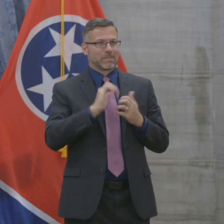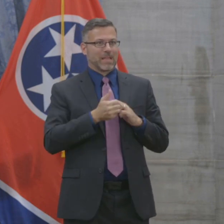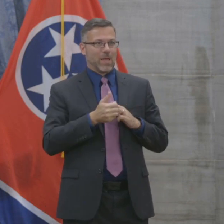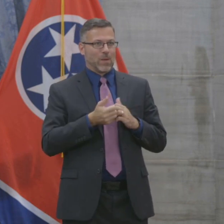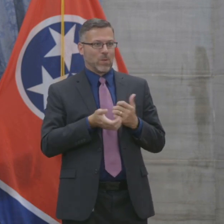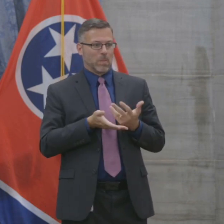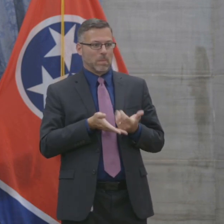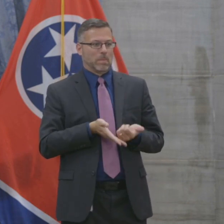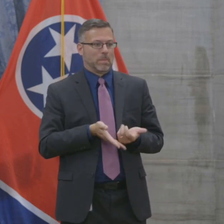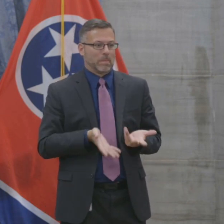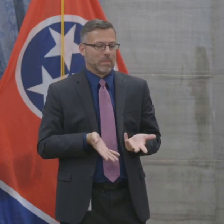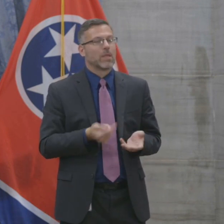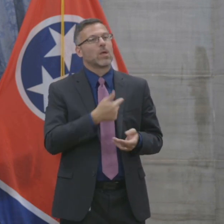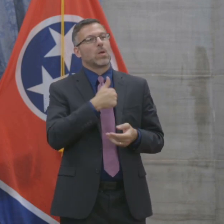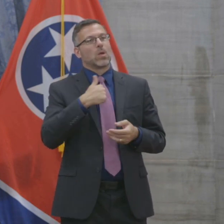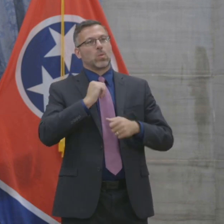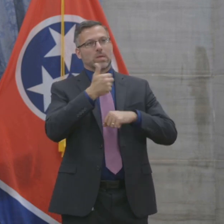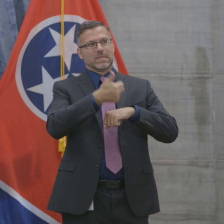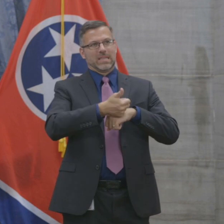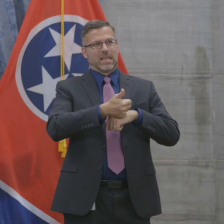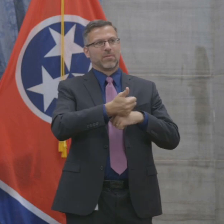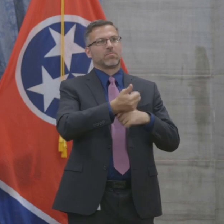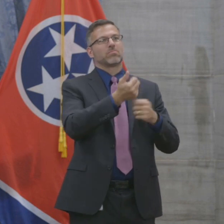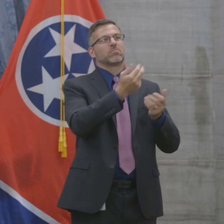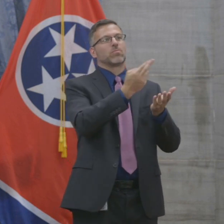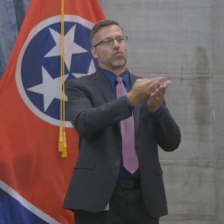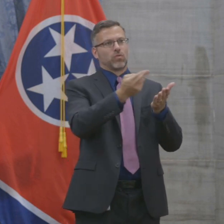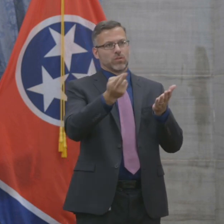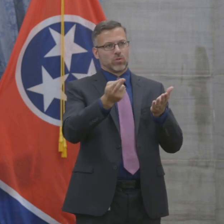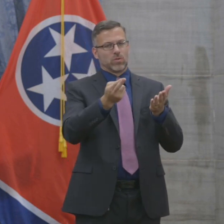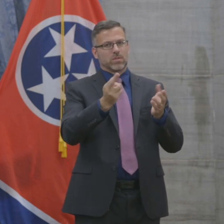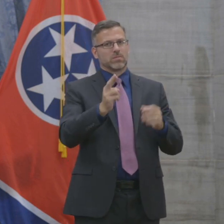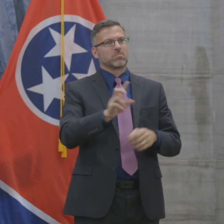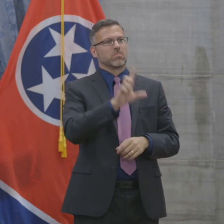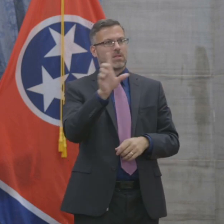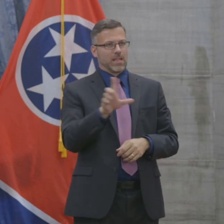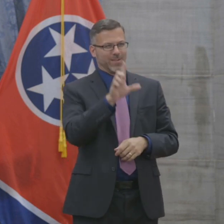opportunities for kids. And Commissioner Schwinn will talk a little more about that. I've also asked the department to